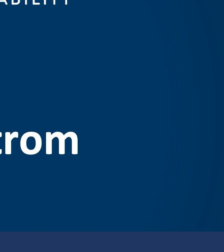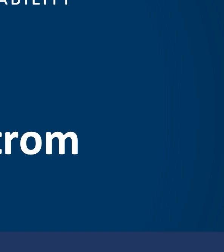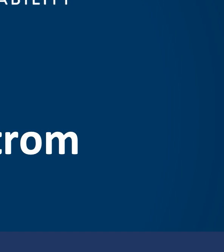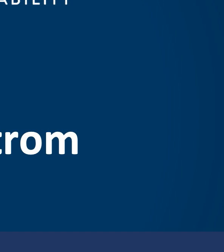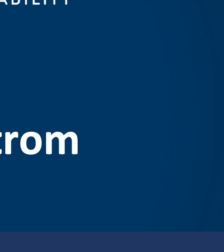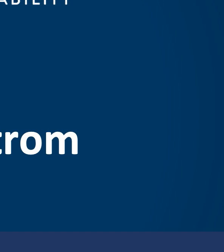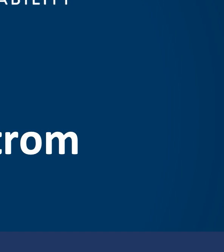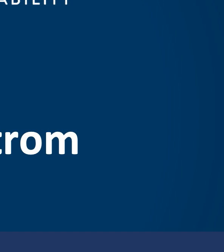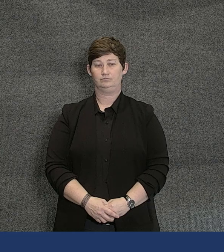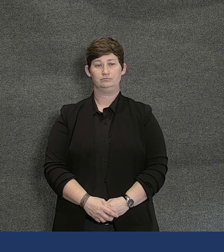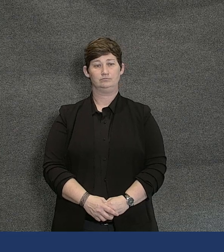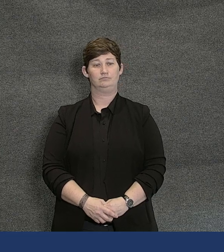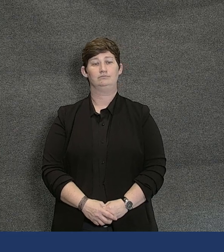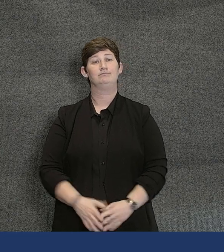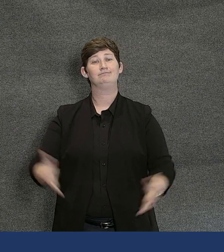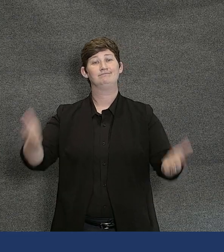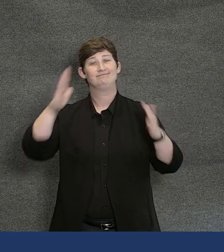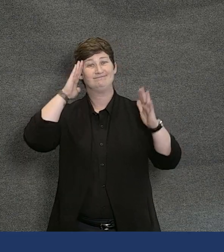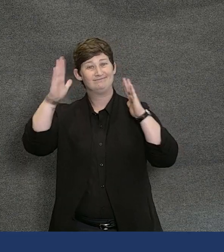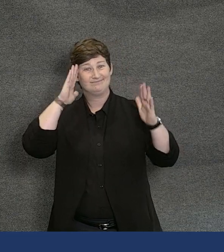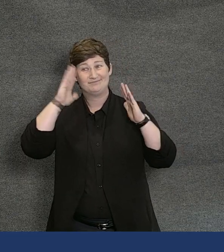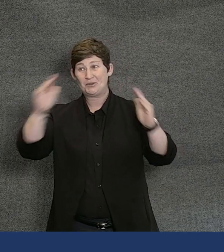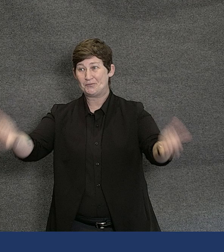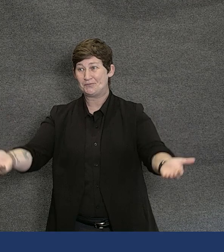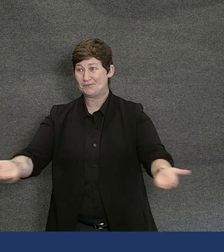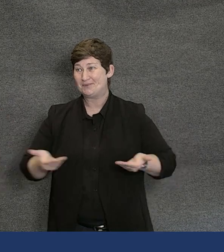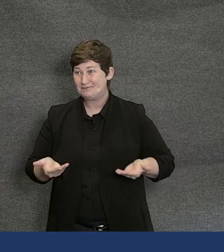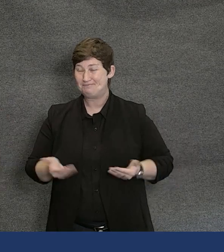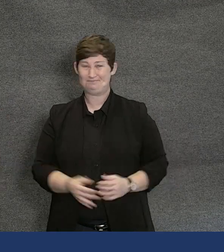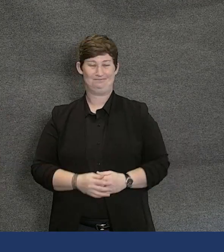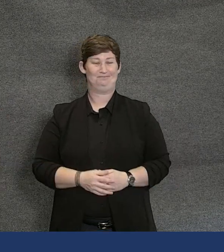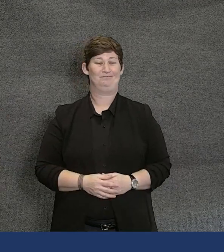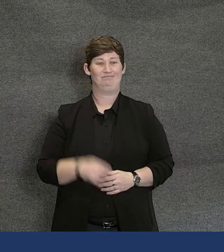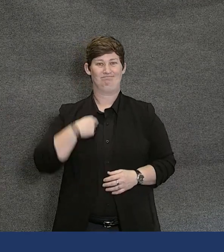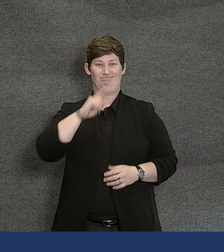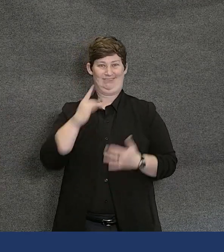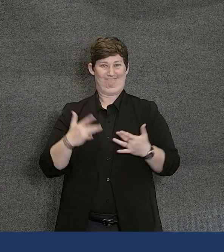Hi. Welcome, everybody. I'm so excited to be here.